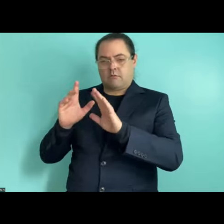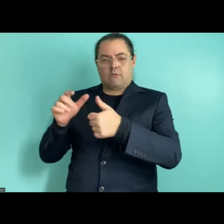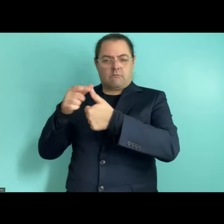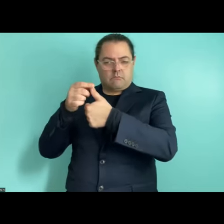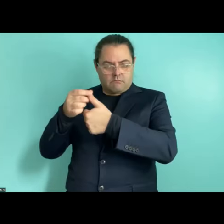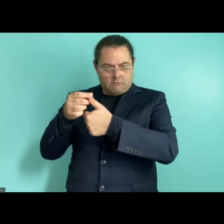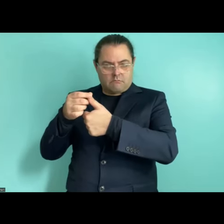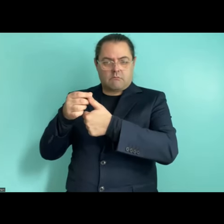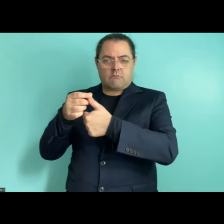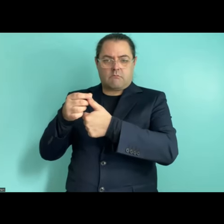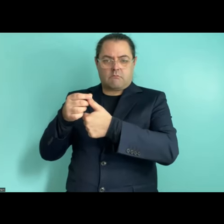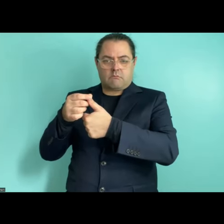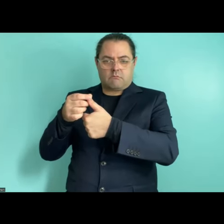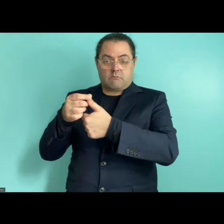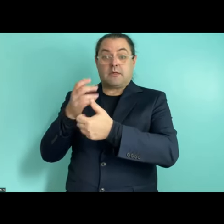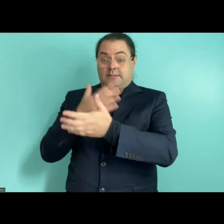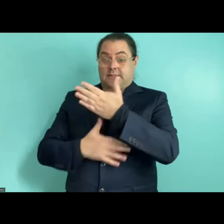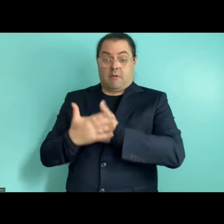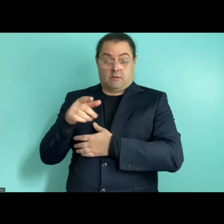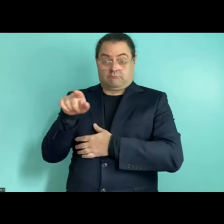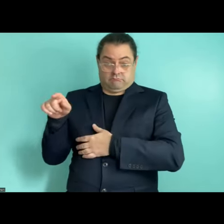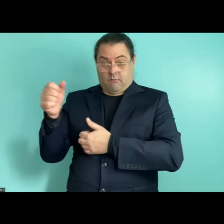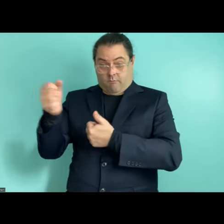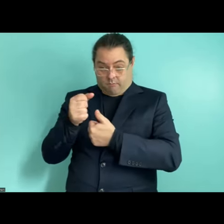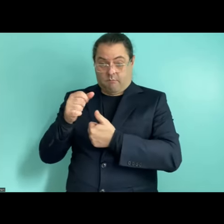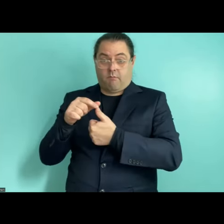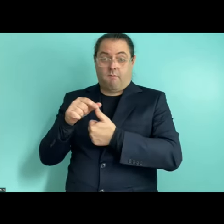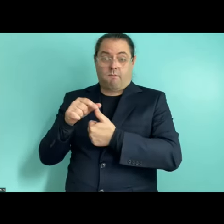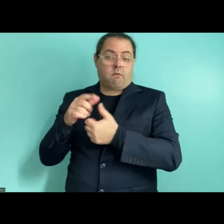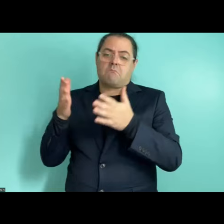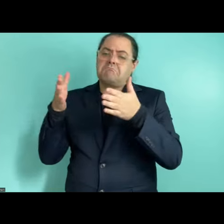being the fact that they need to have disability. 14:17:16 And we are not restrictive in terms